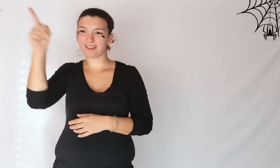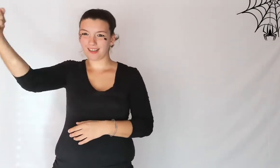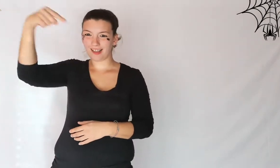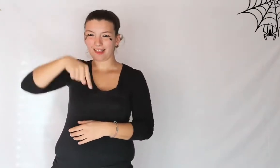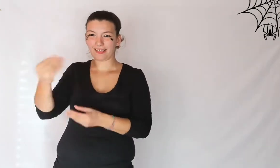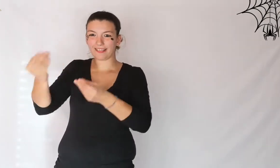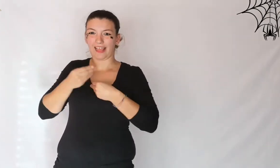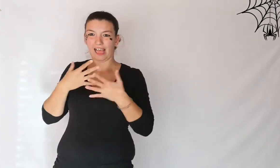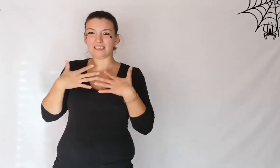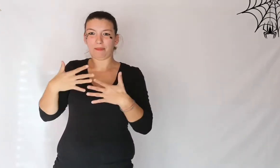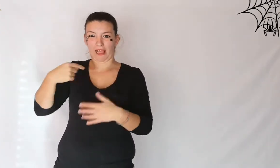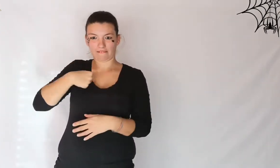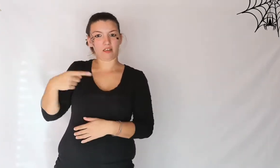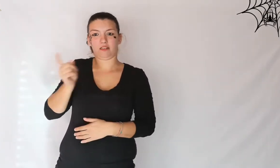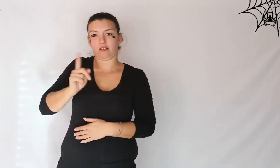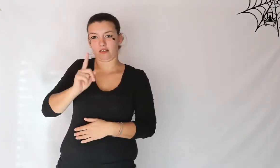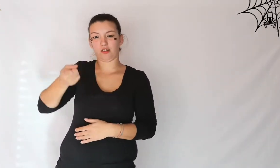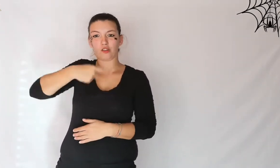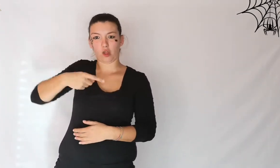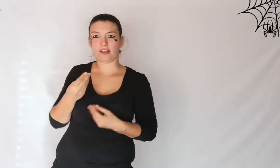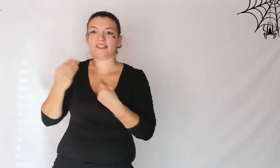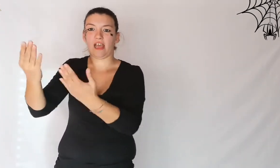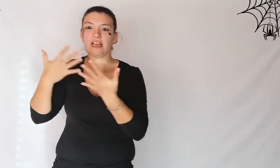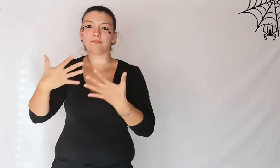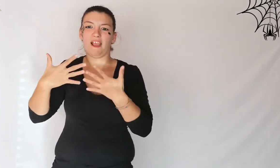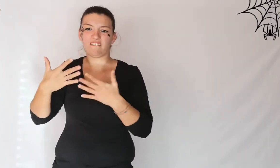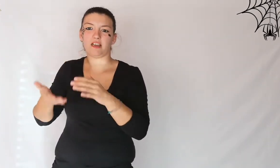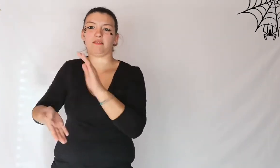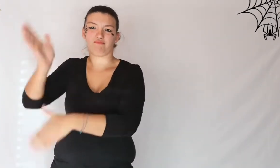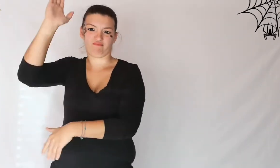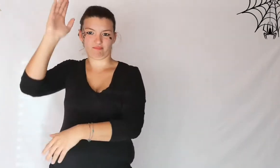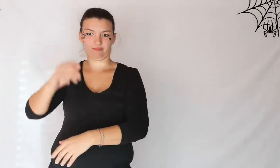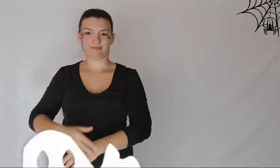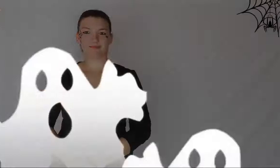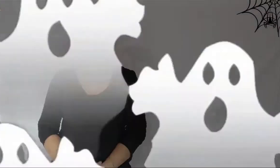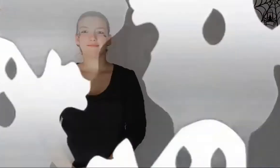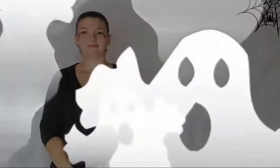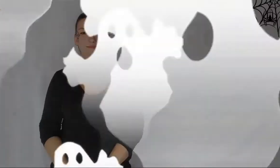and made them go away without intimidating the living.